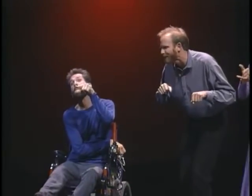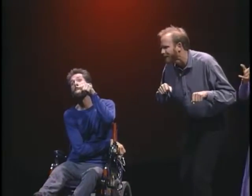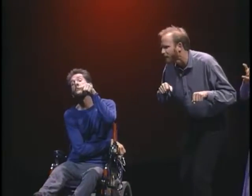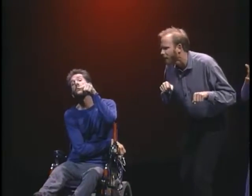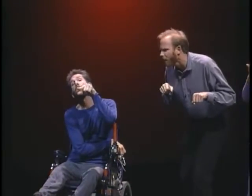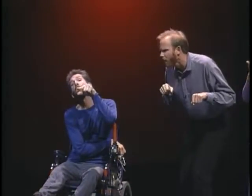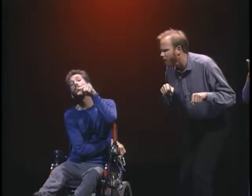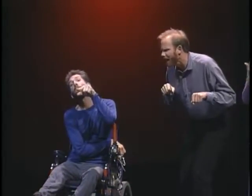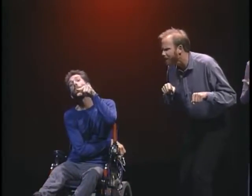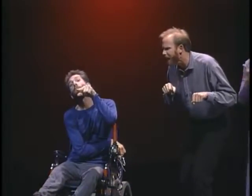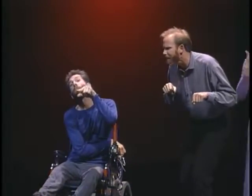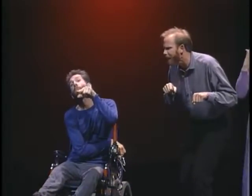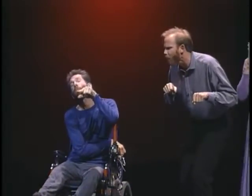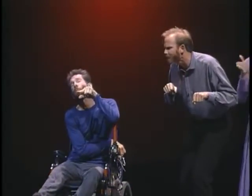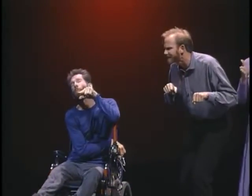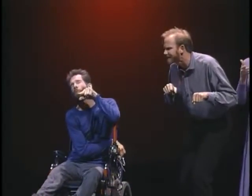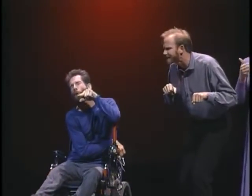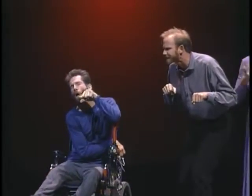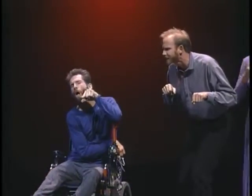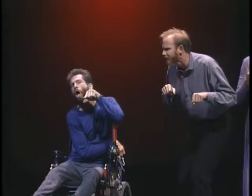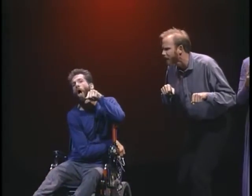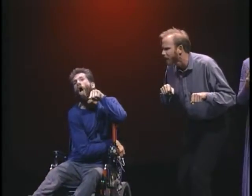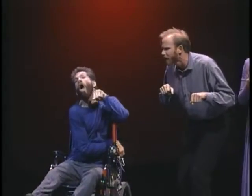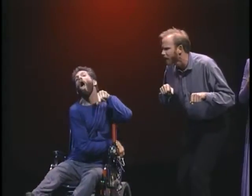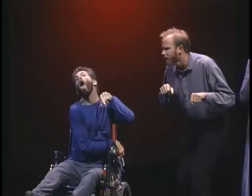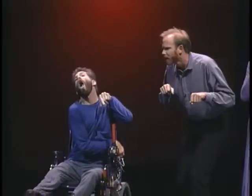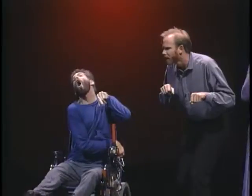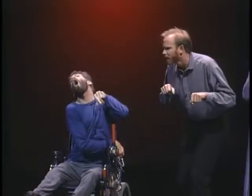or should I mind my own business